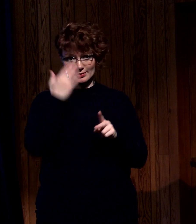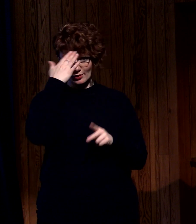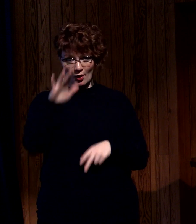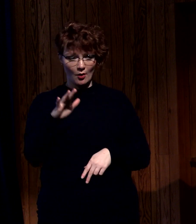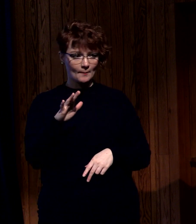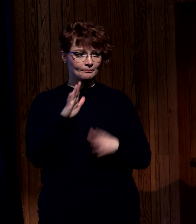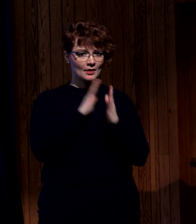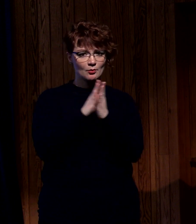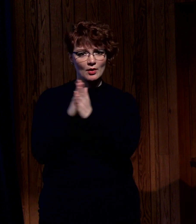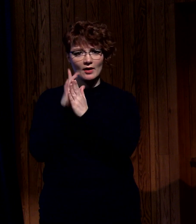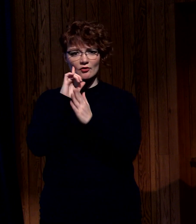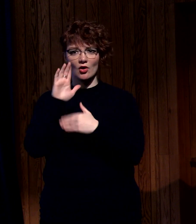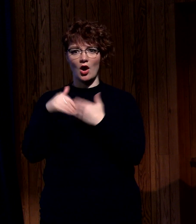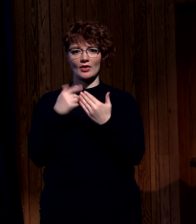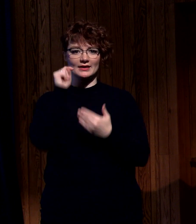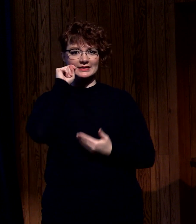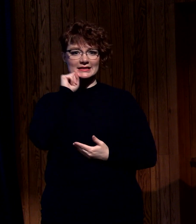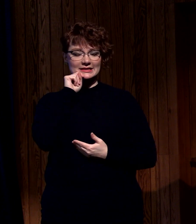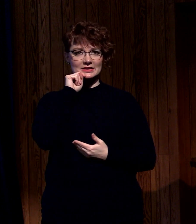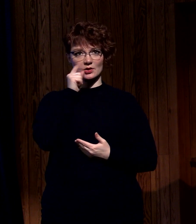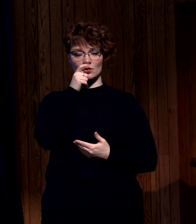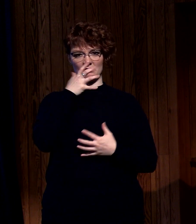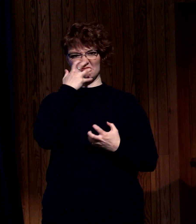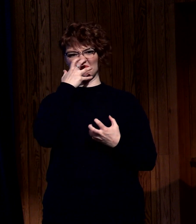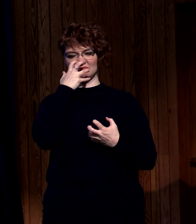all the angsty teens at the venue my brother and I would